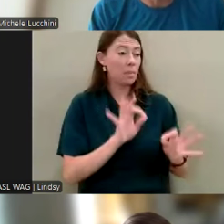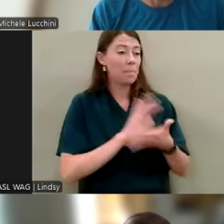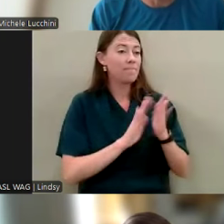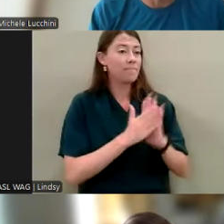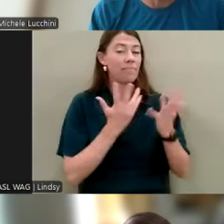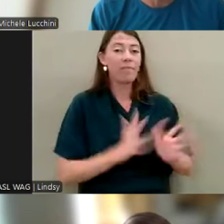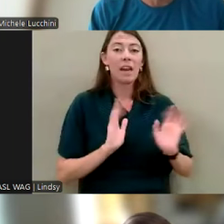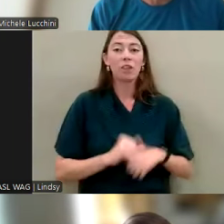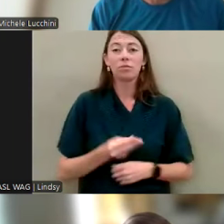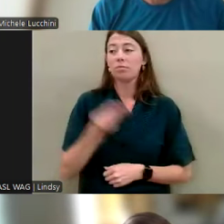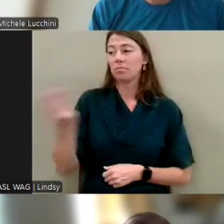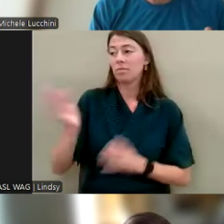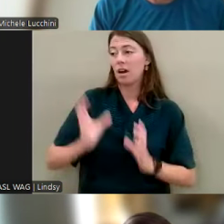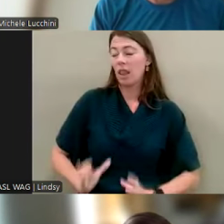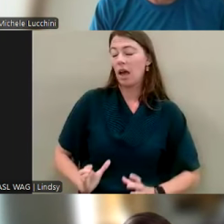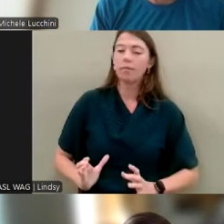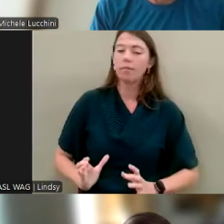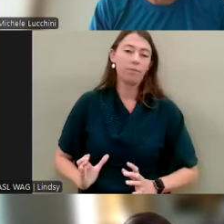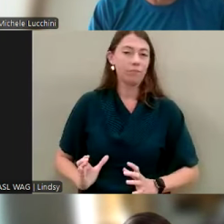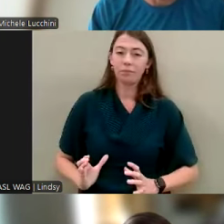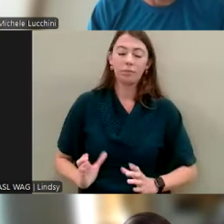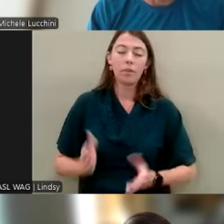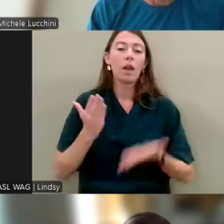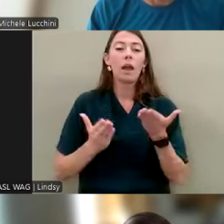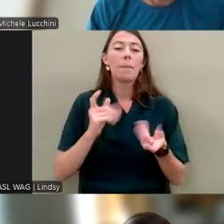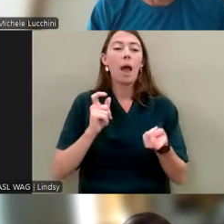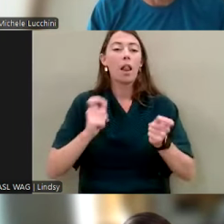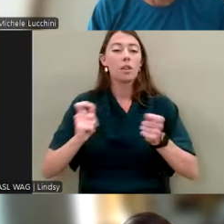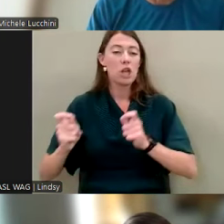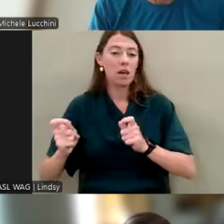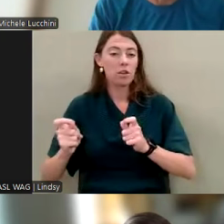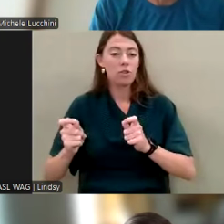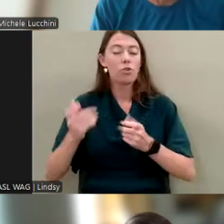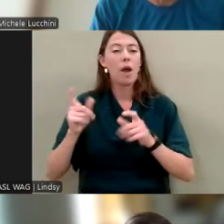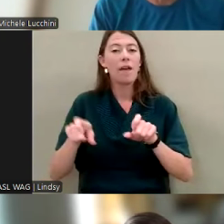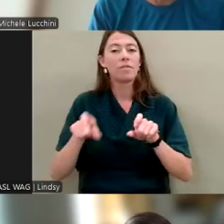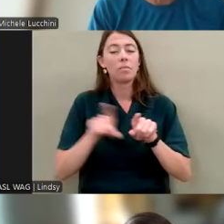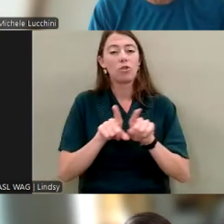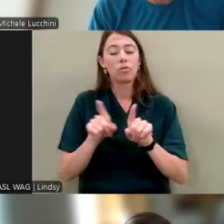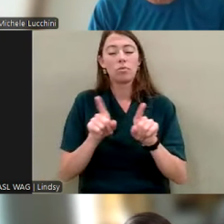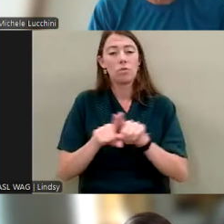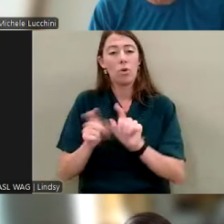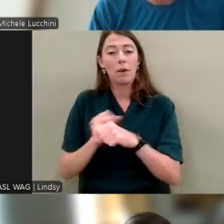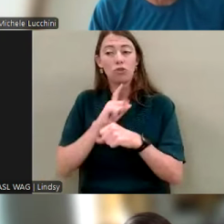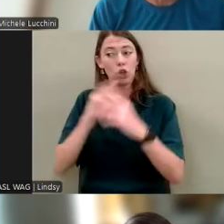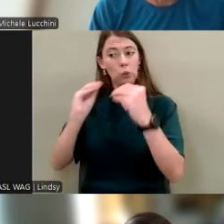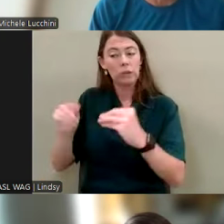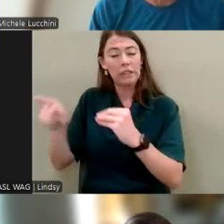will evolve, maybe under the changes that you will apply or the changes that the client will apply.